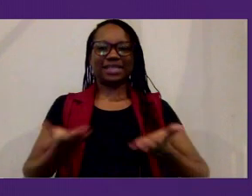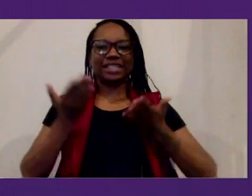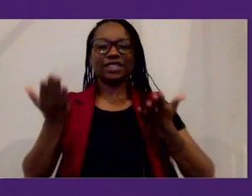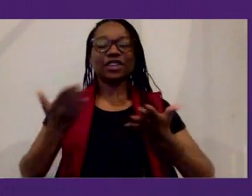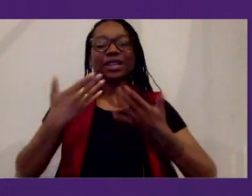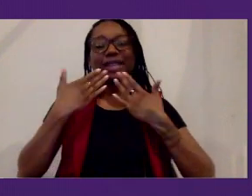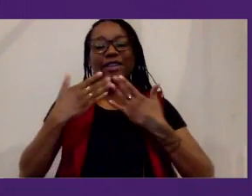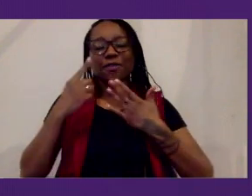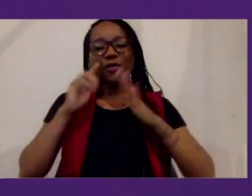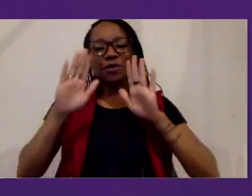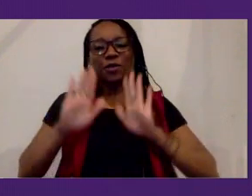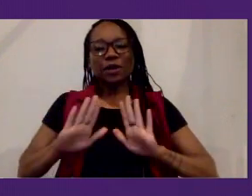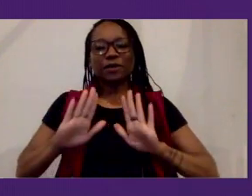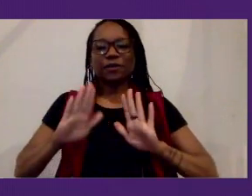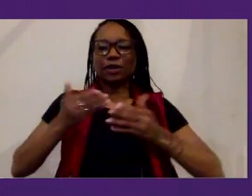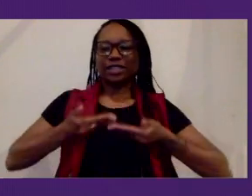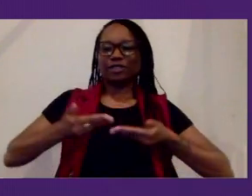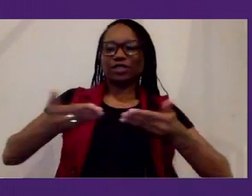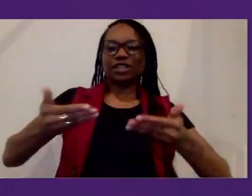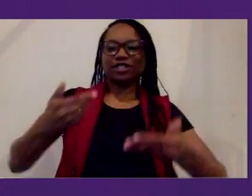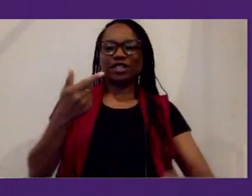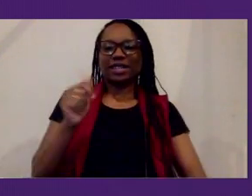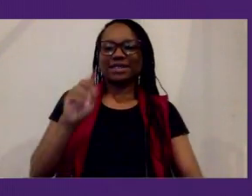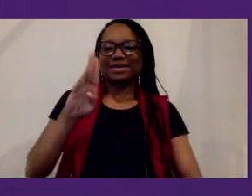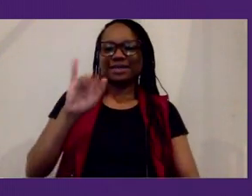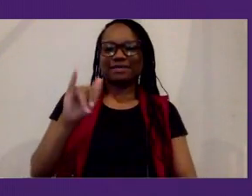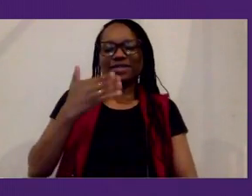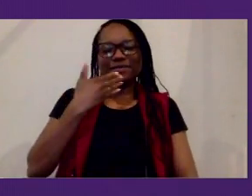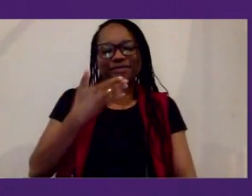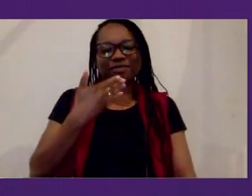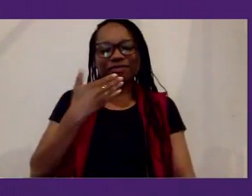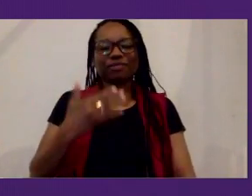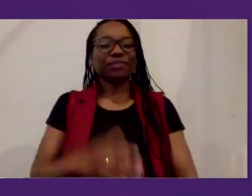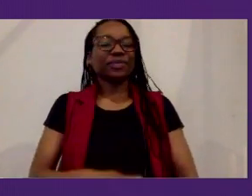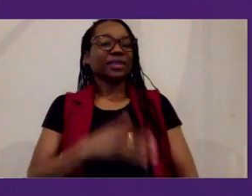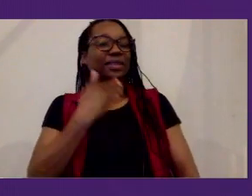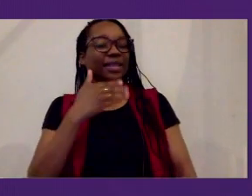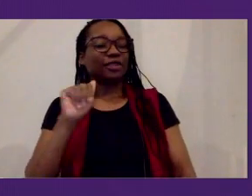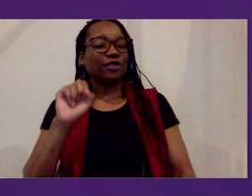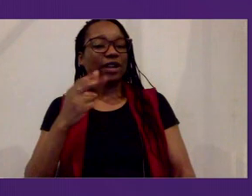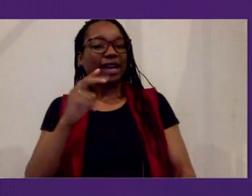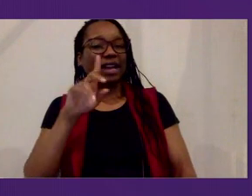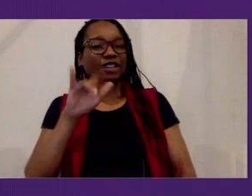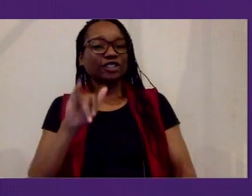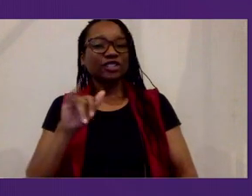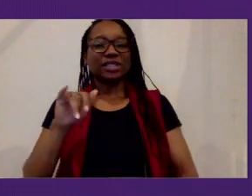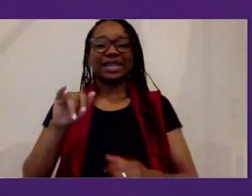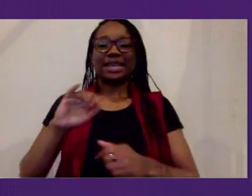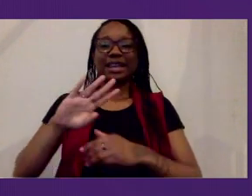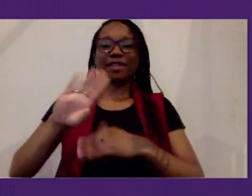Gabi. Thanks so much. Thank you. Ashley Naranjo and the entire Smithsonian education